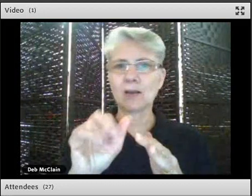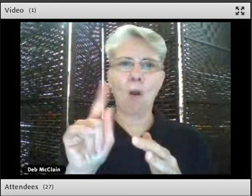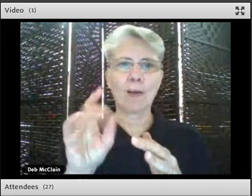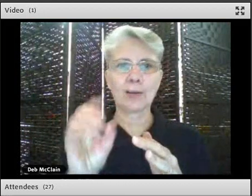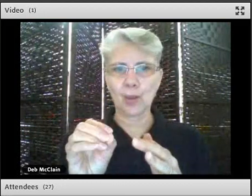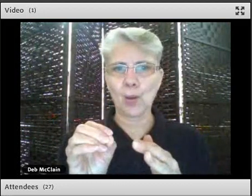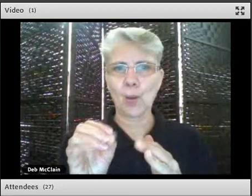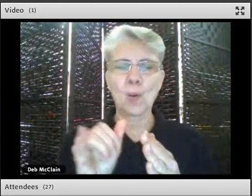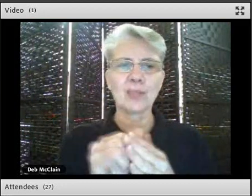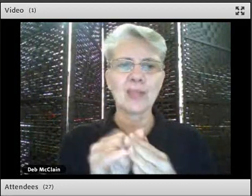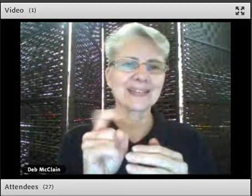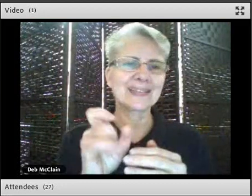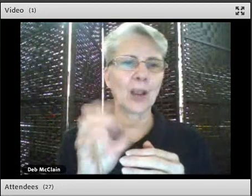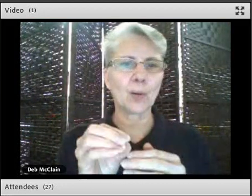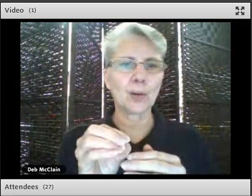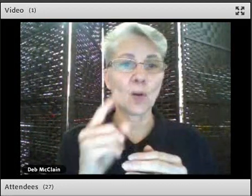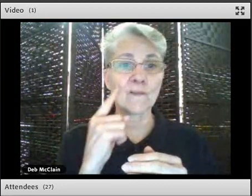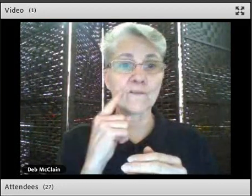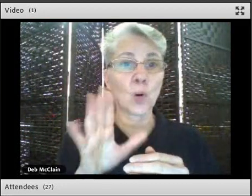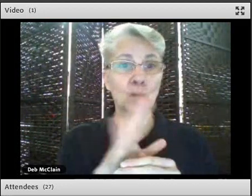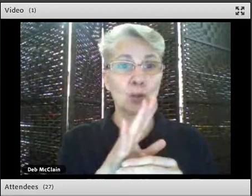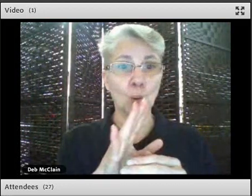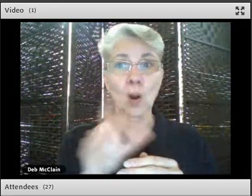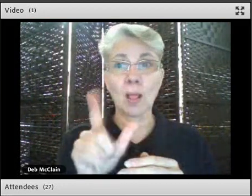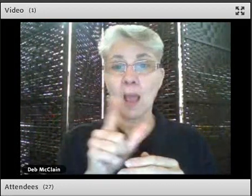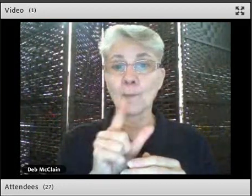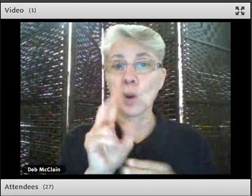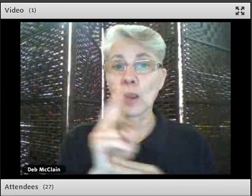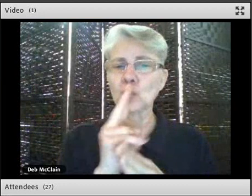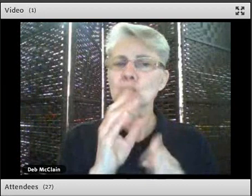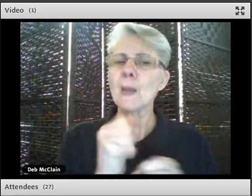a 538 field or 500 field.